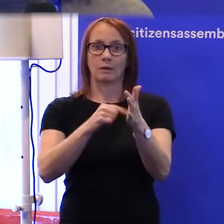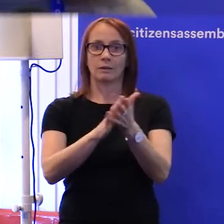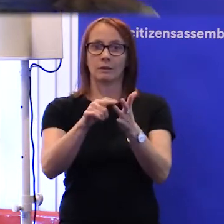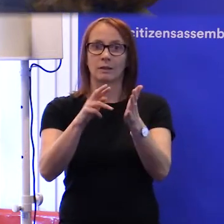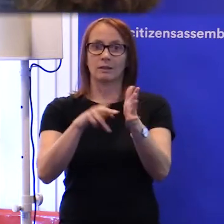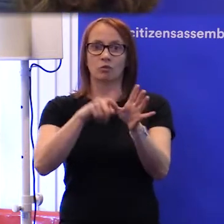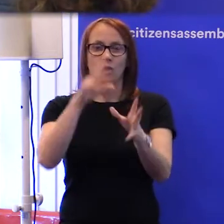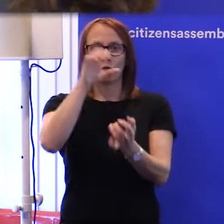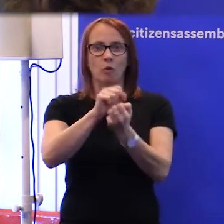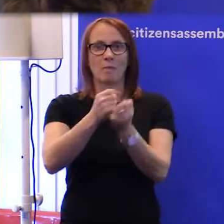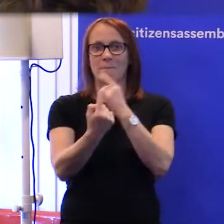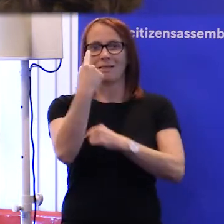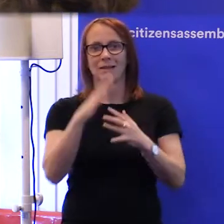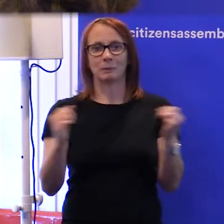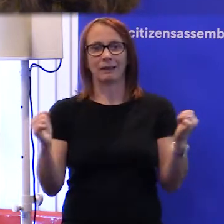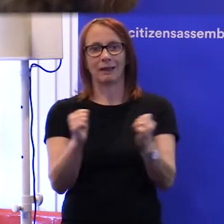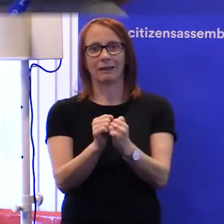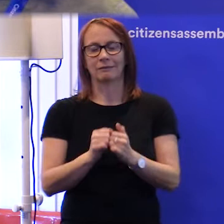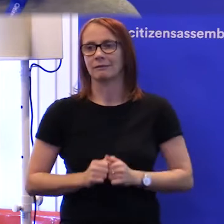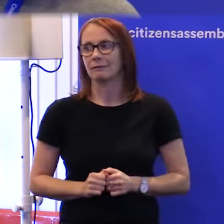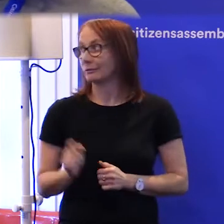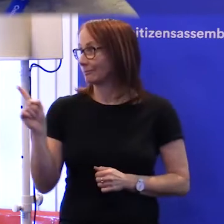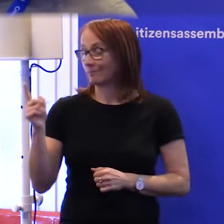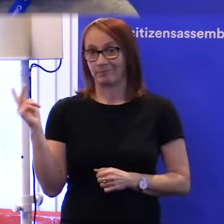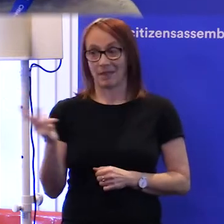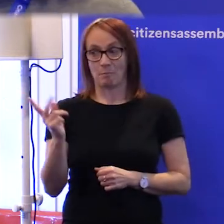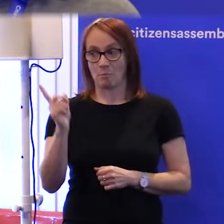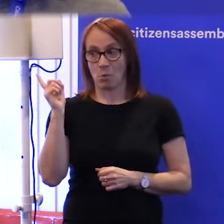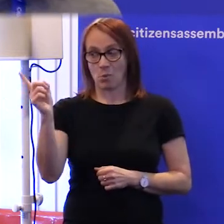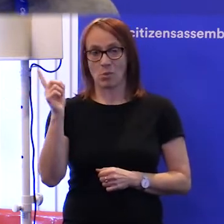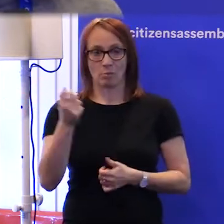remember well from our last weekend and Antony and Kelly will be able assisted